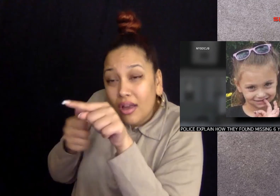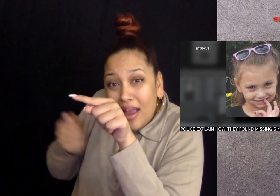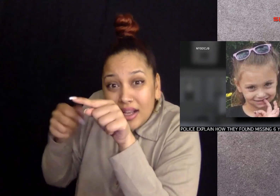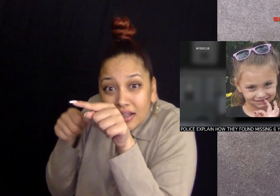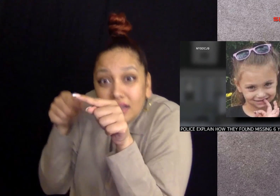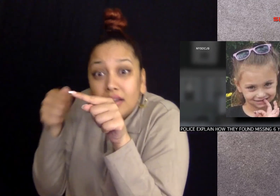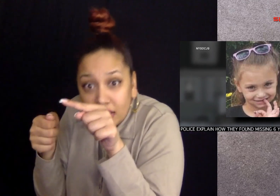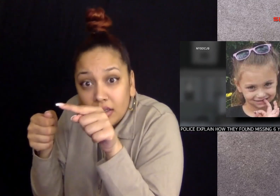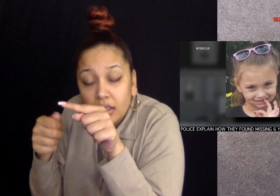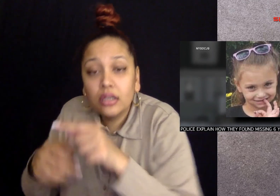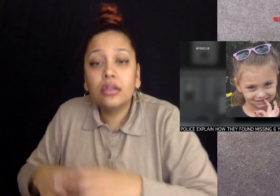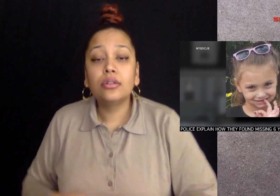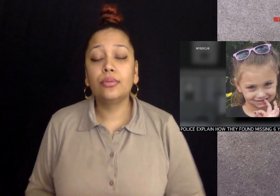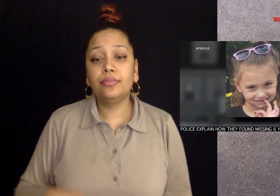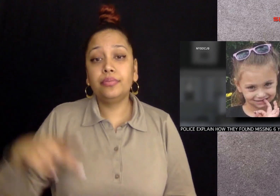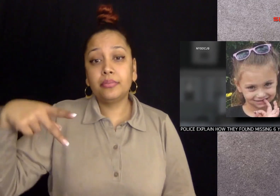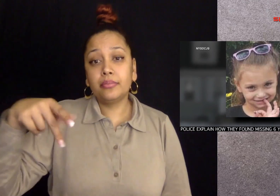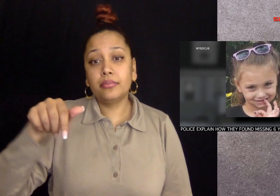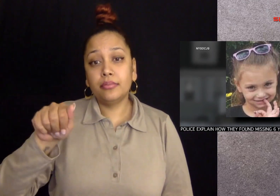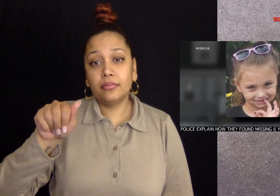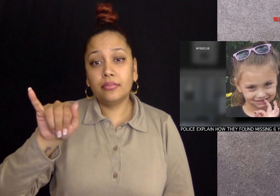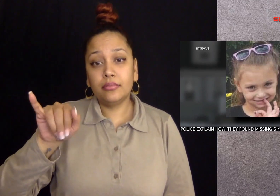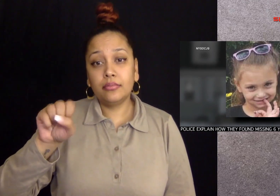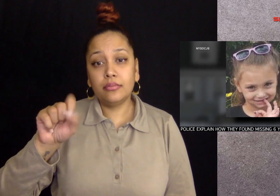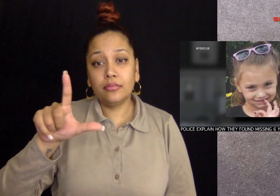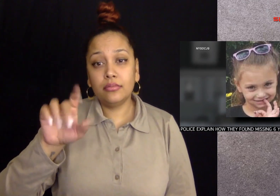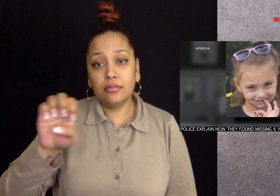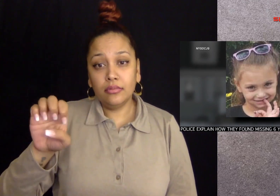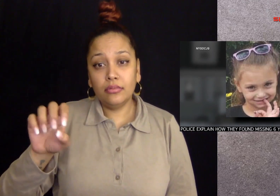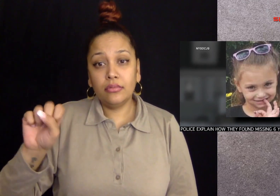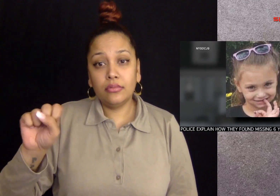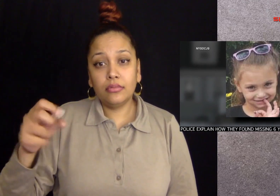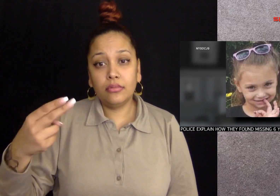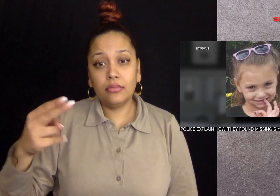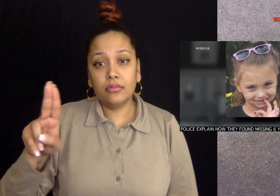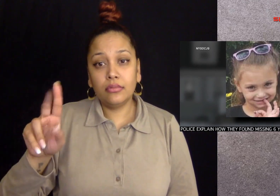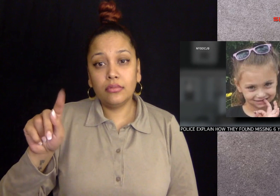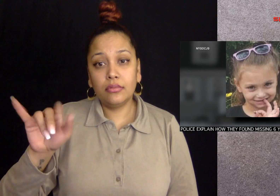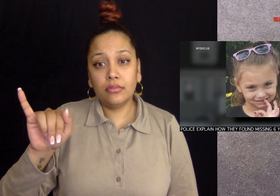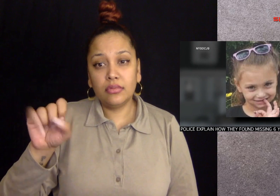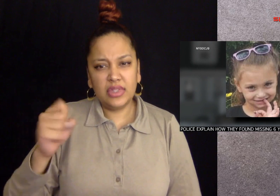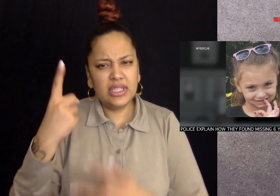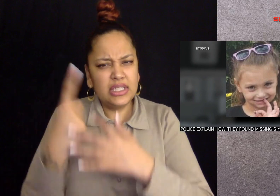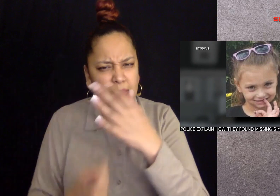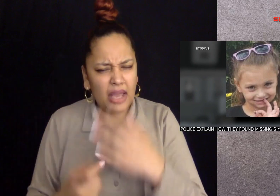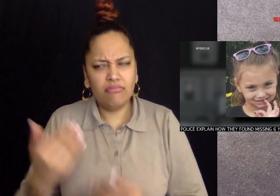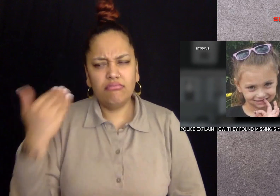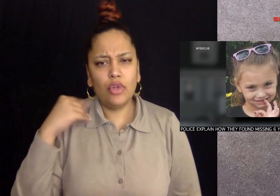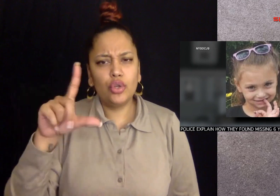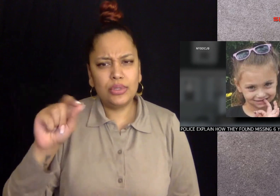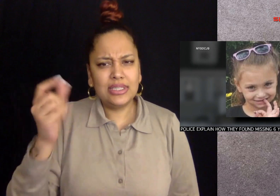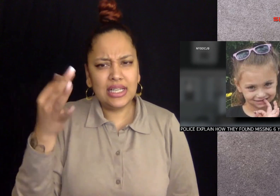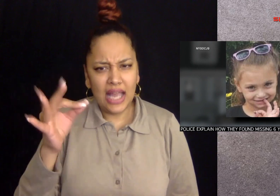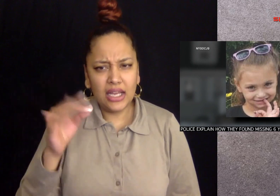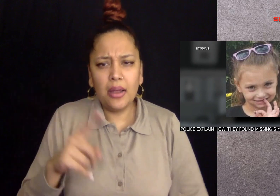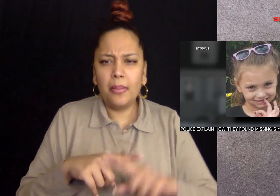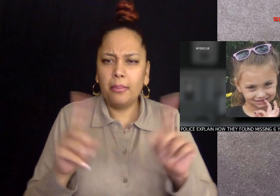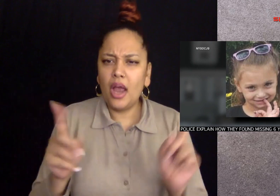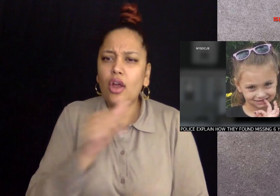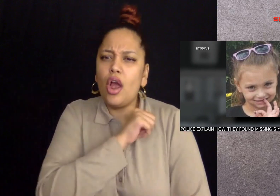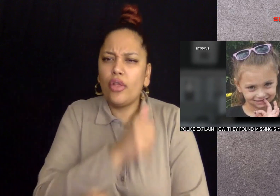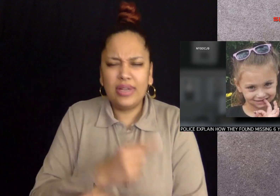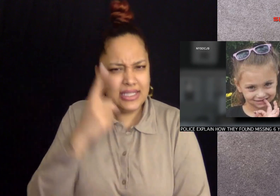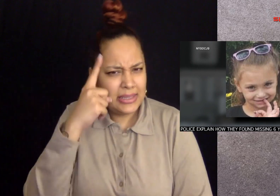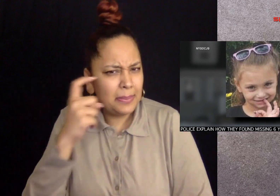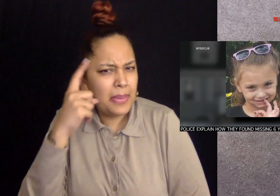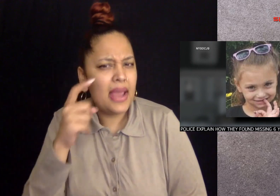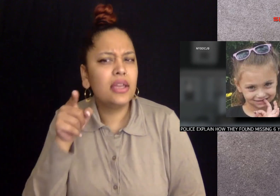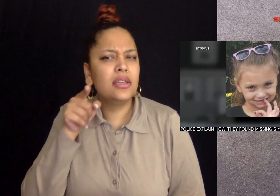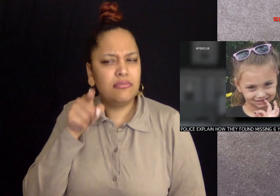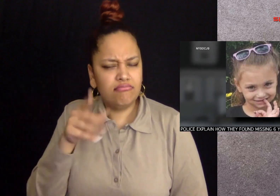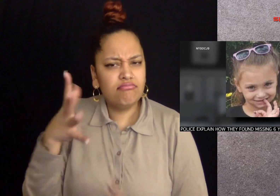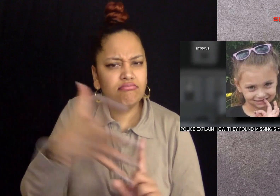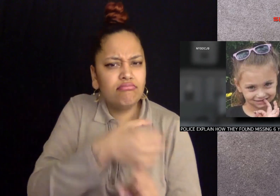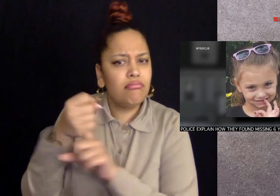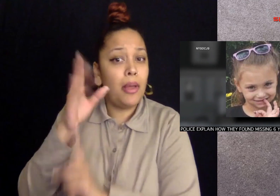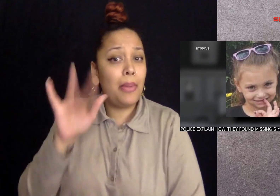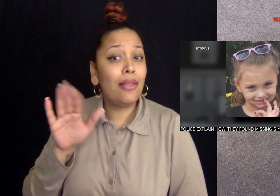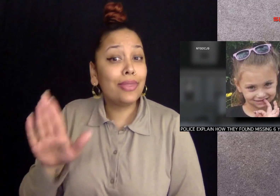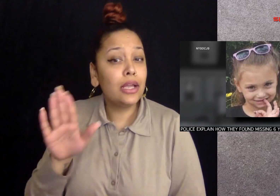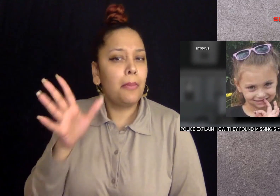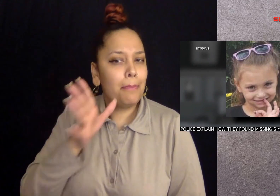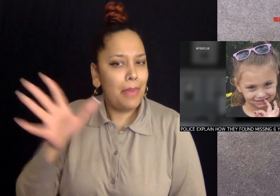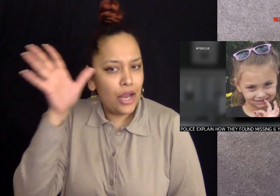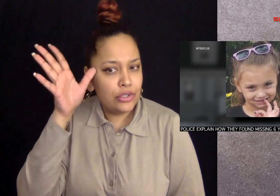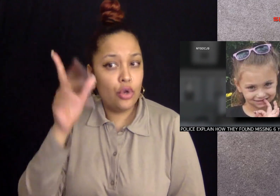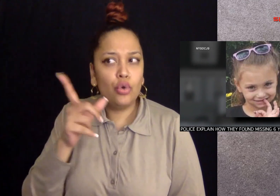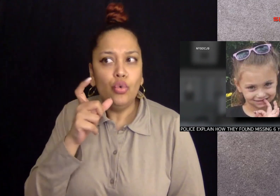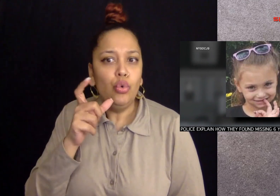secret hideout under a staircase Paislee Shultis disappeared in 2019 but authorities suspected